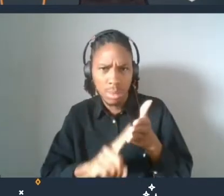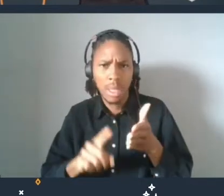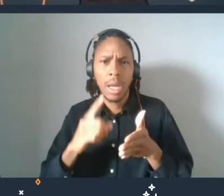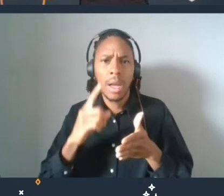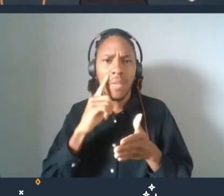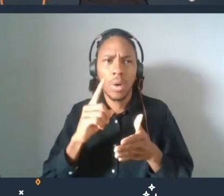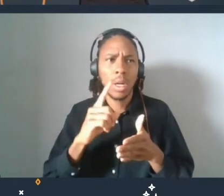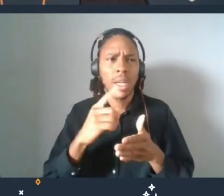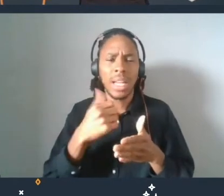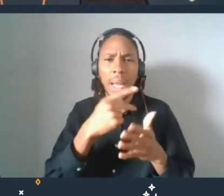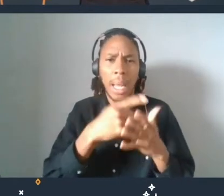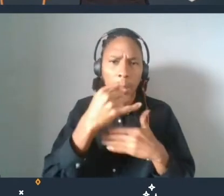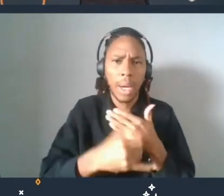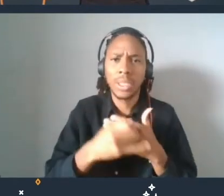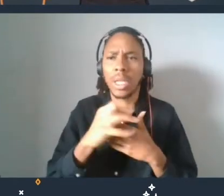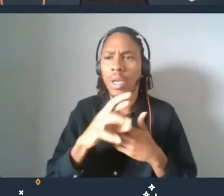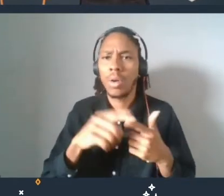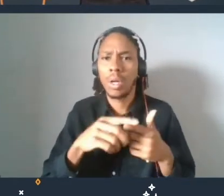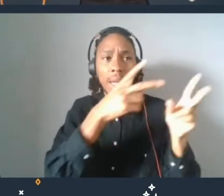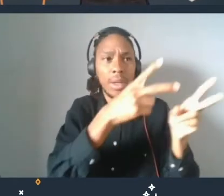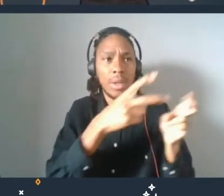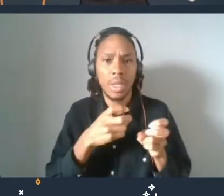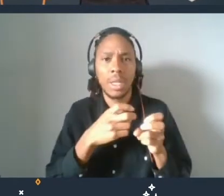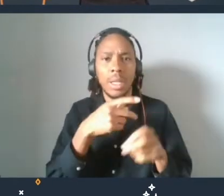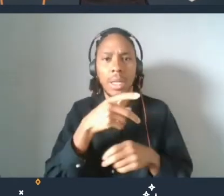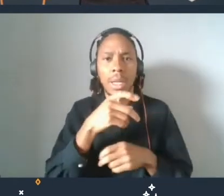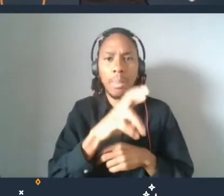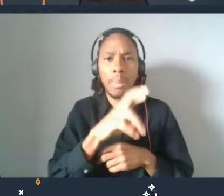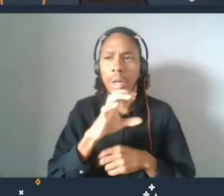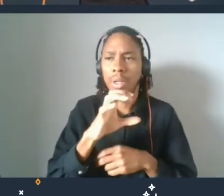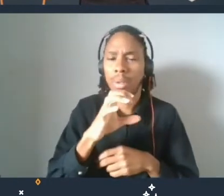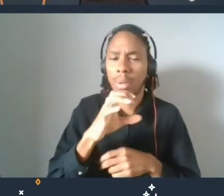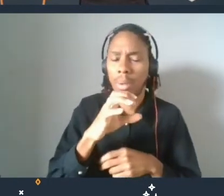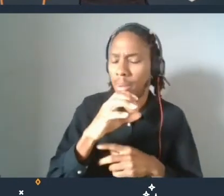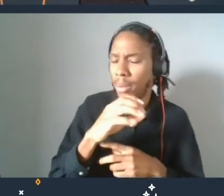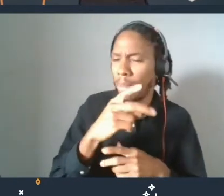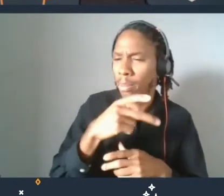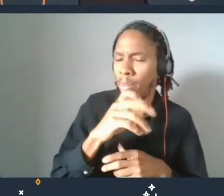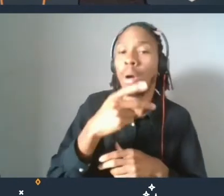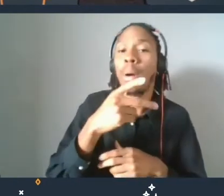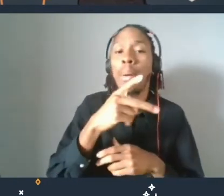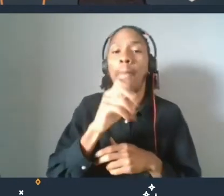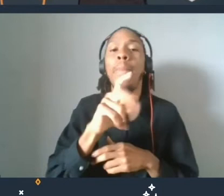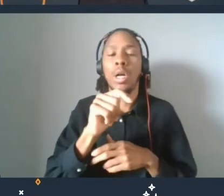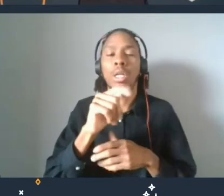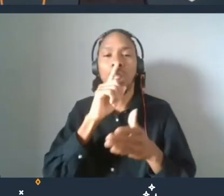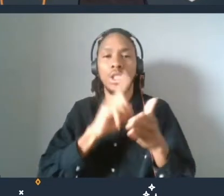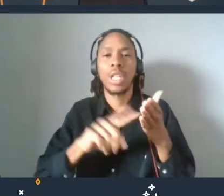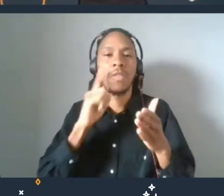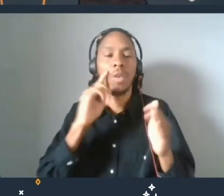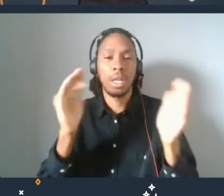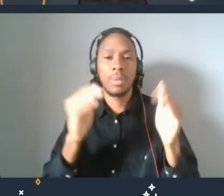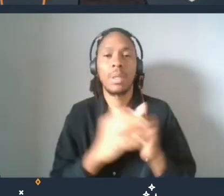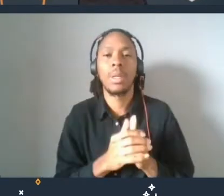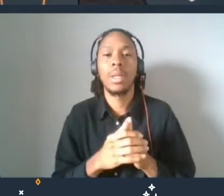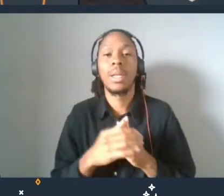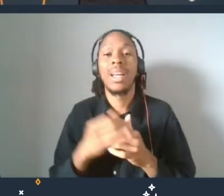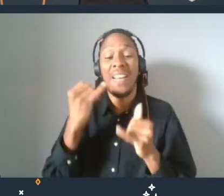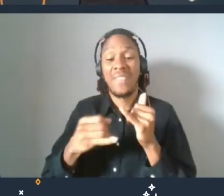and also then to retrieve the per part checksums for comparisons. Finally, last year, we introduced Access Point aliases,